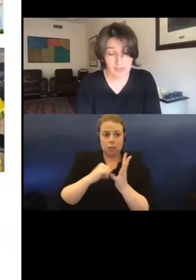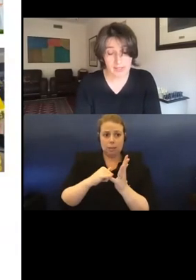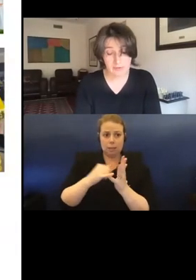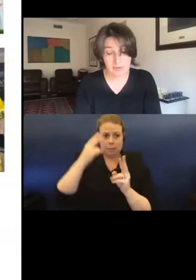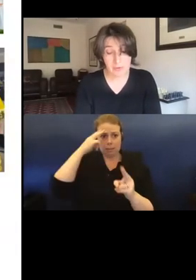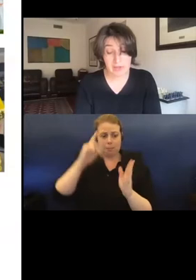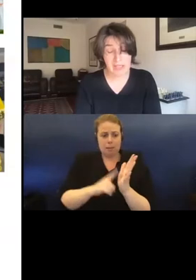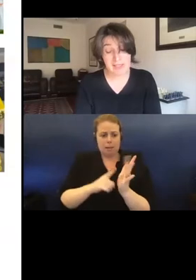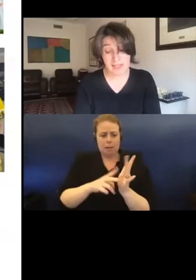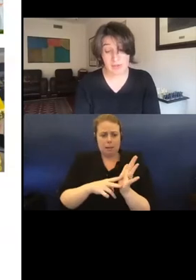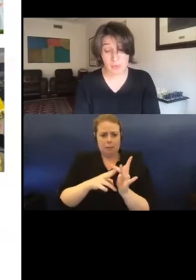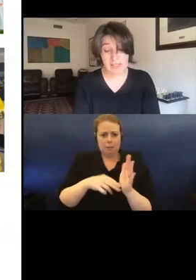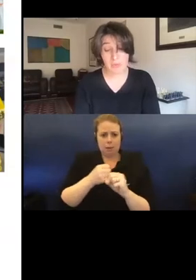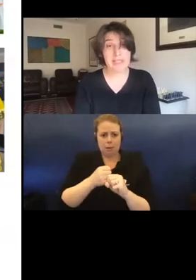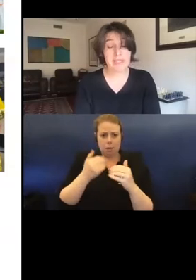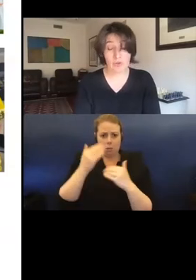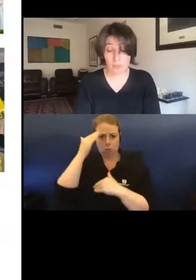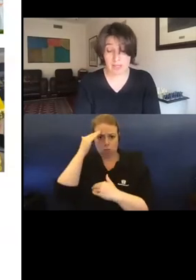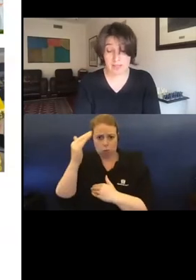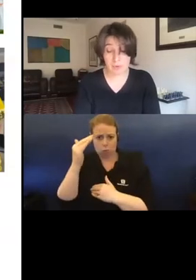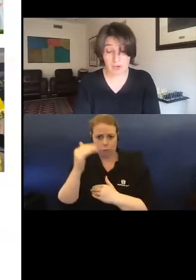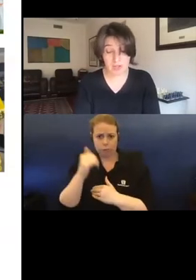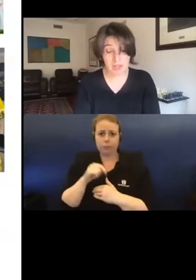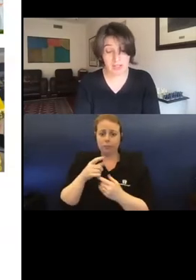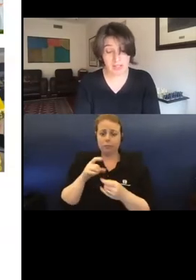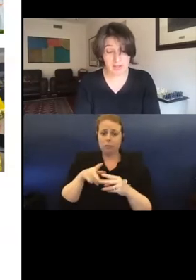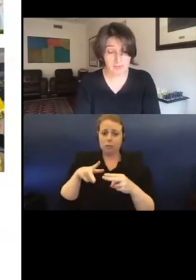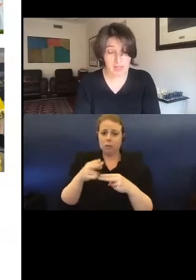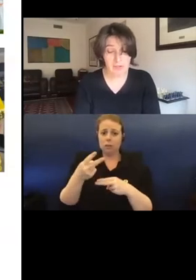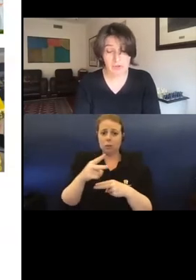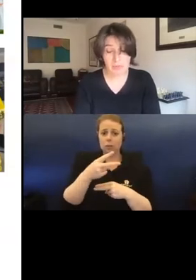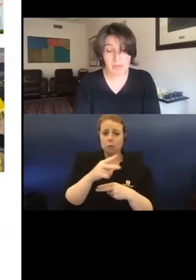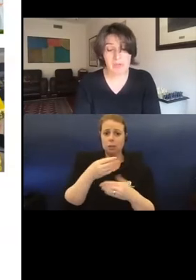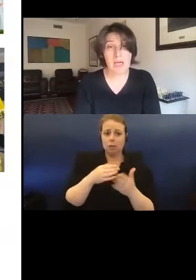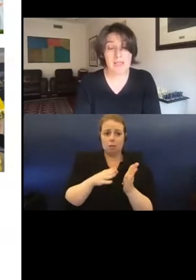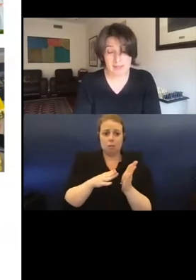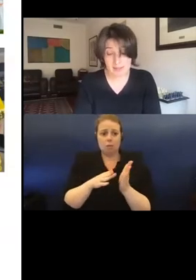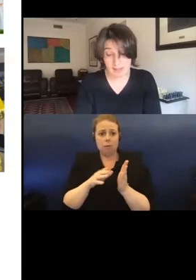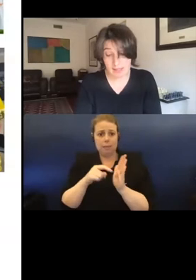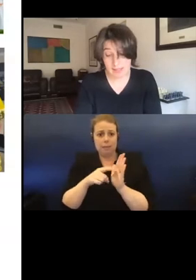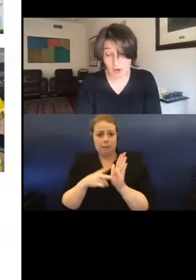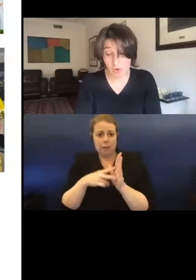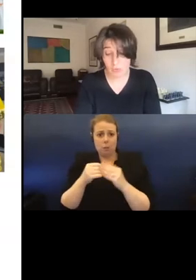fills were released in 2020 on bath projects tv featuring melbourne artists in their home